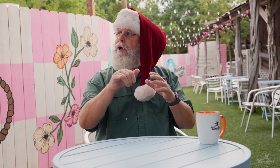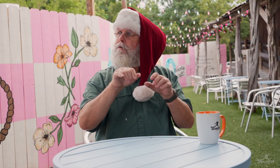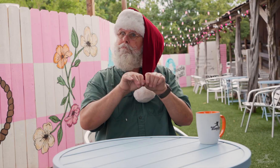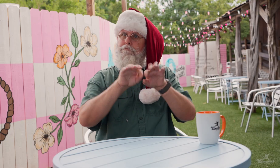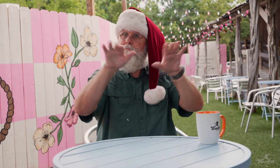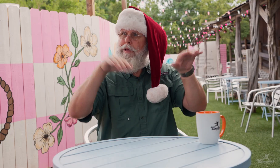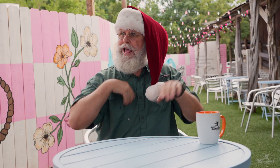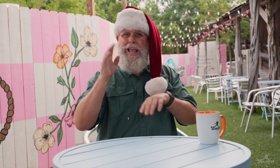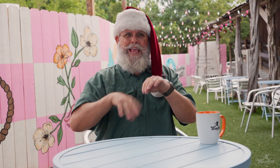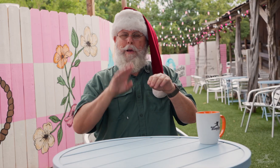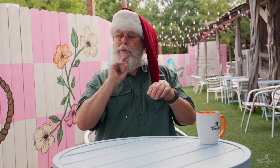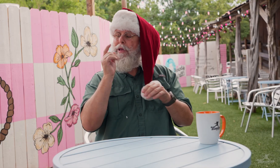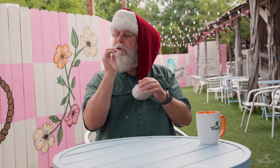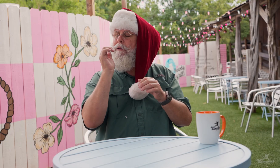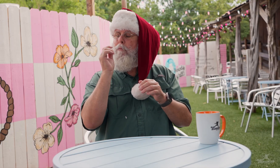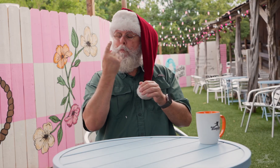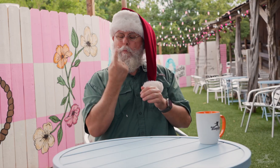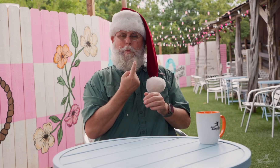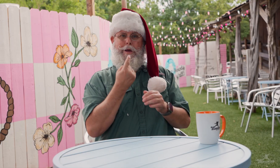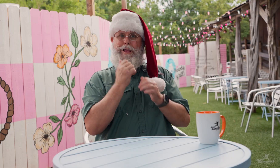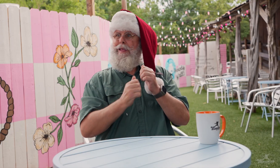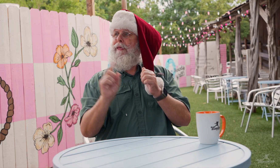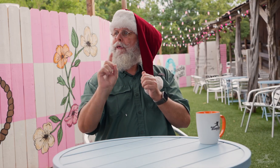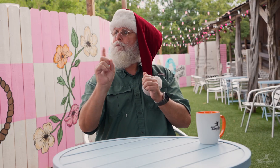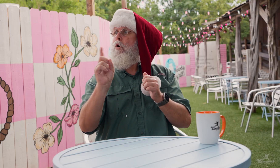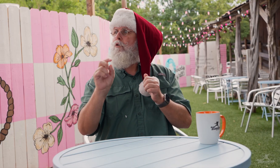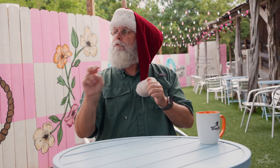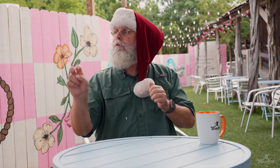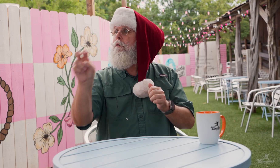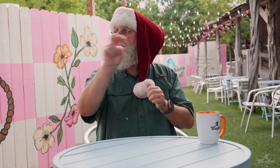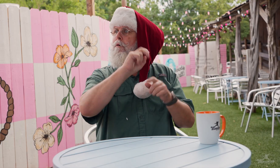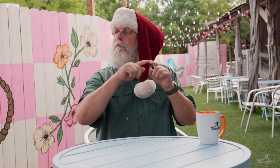It's impossible for me to be everywhere by myself